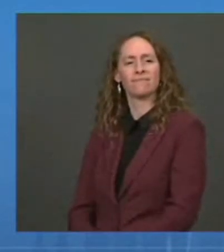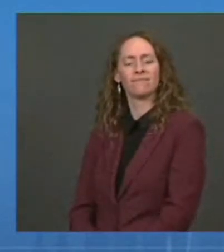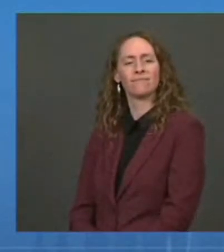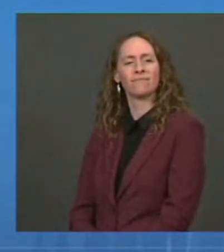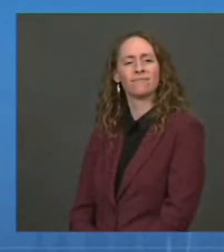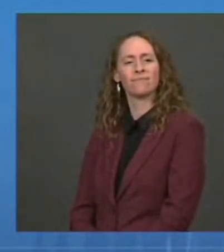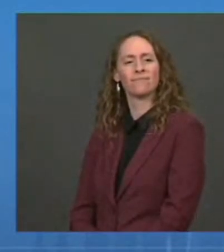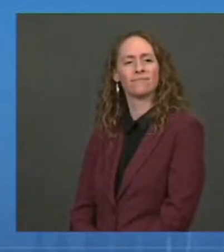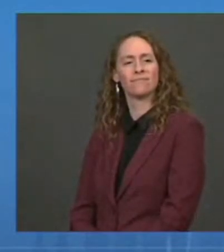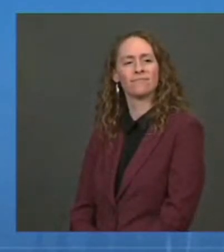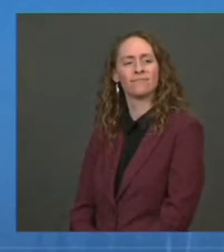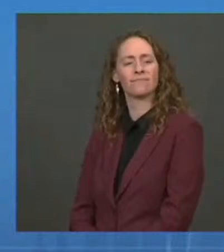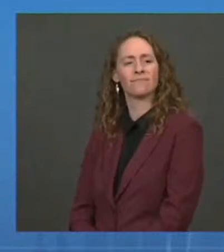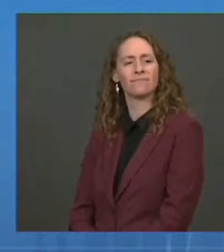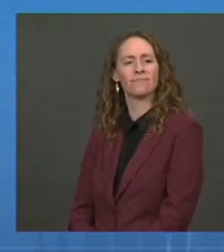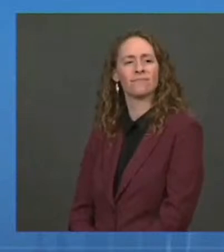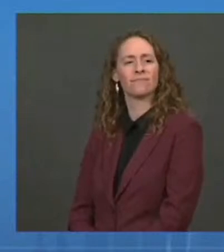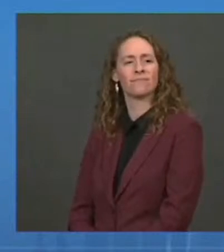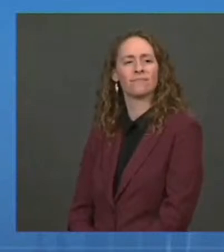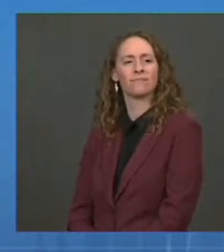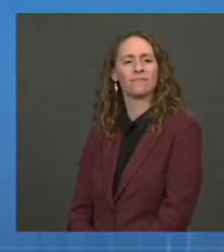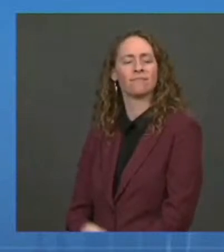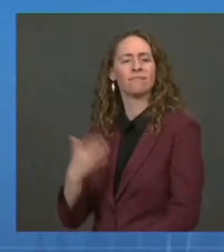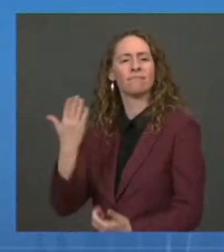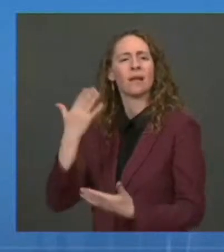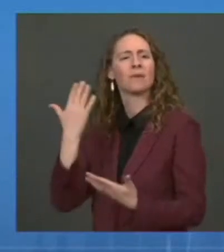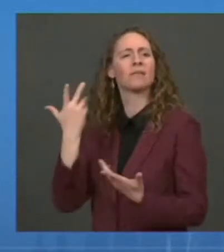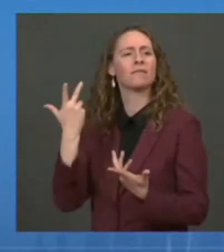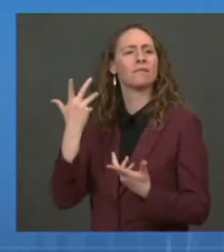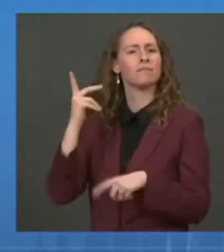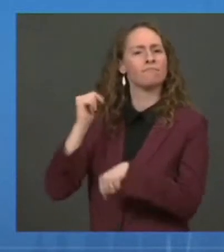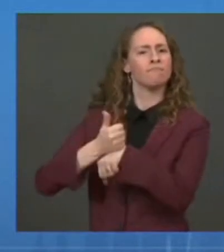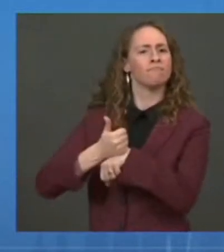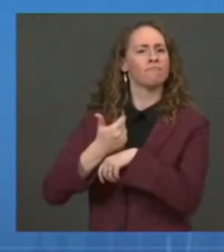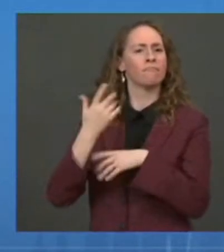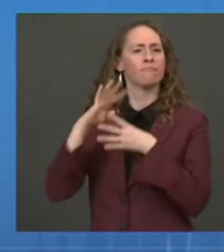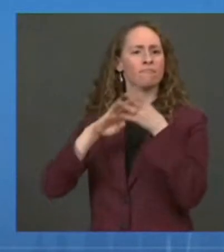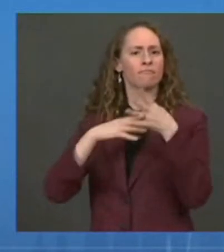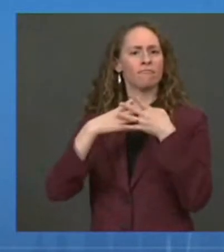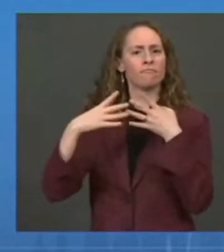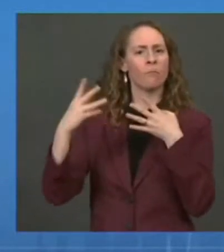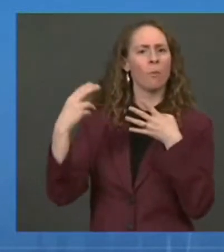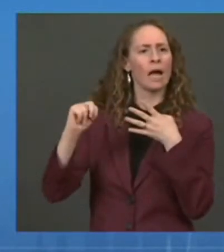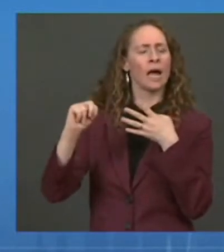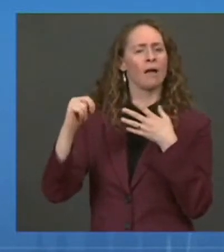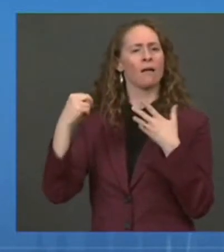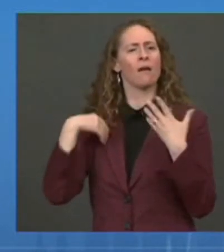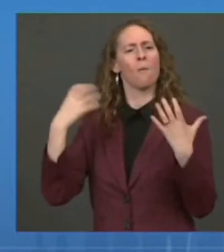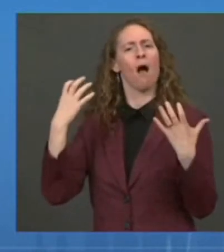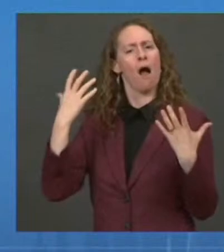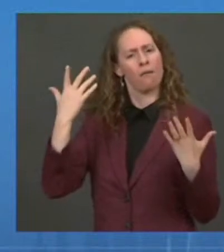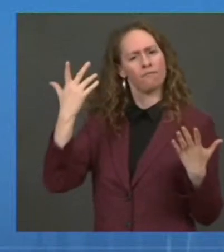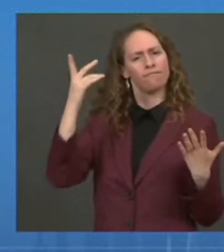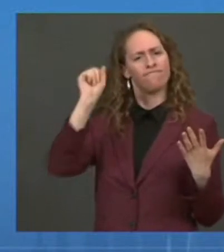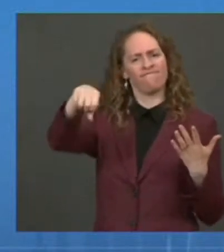HI THANK YOU. ARE WE SETTING PELE UP FOR A FALSE DEADLINE? DO YOU THINK THERE WILL BE A